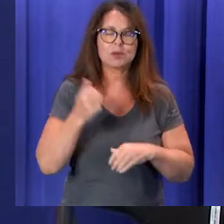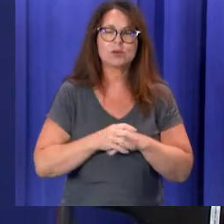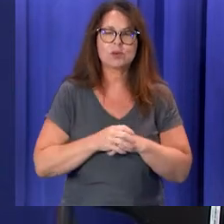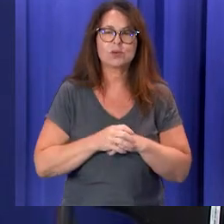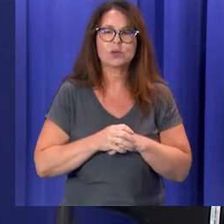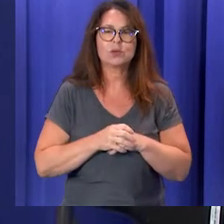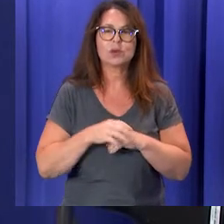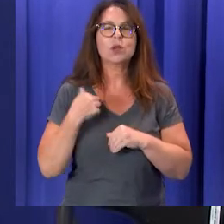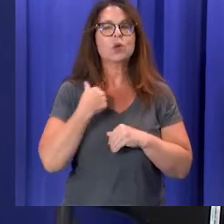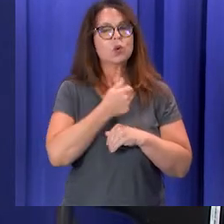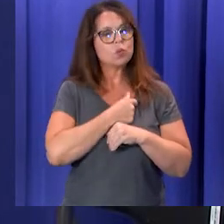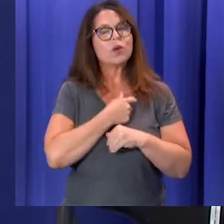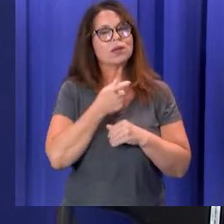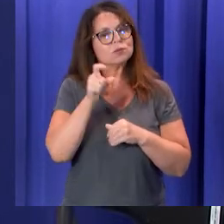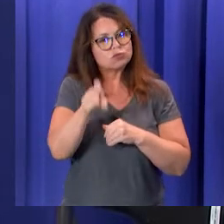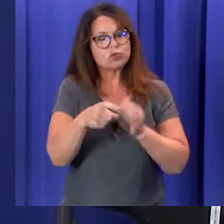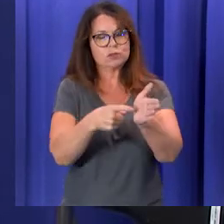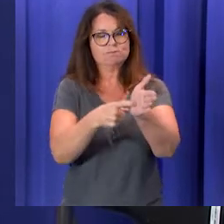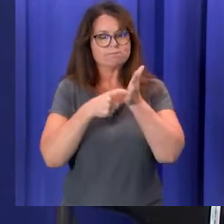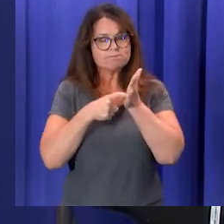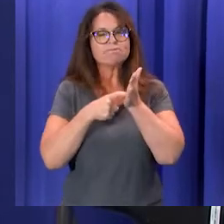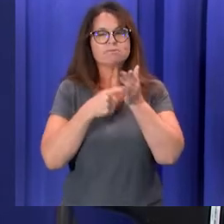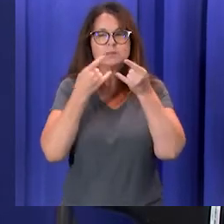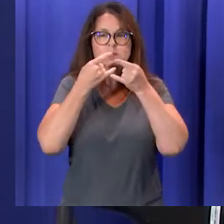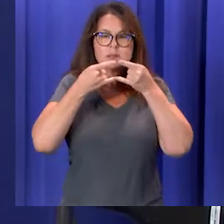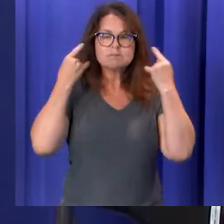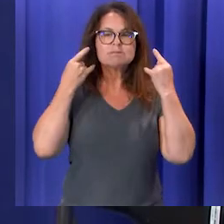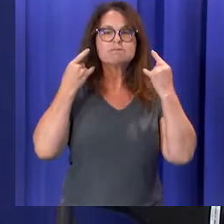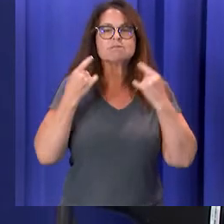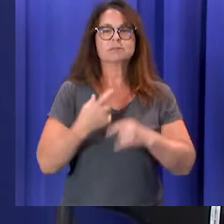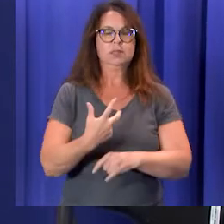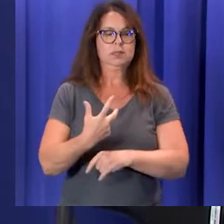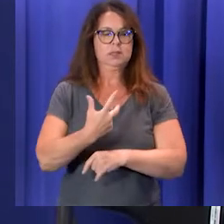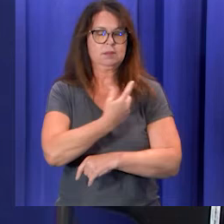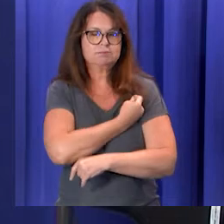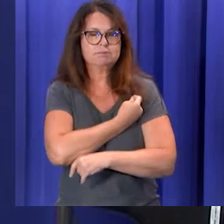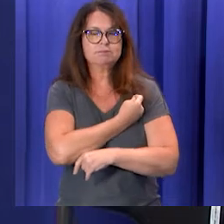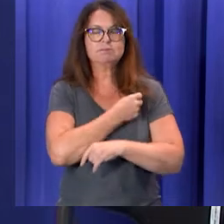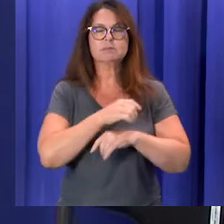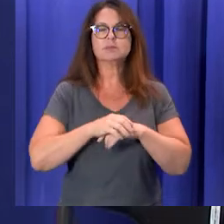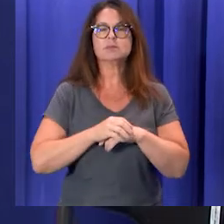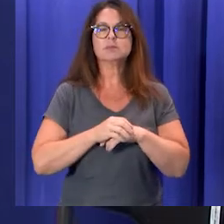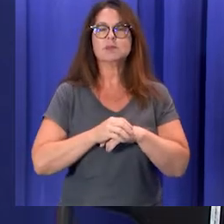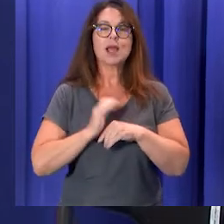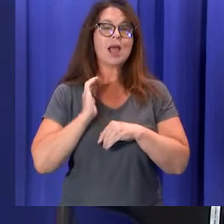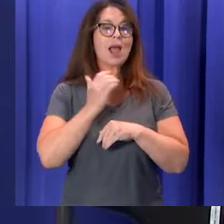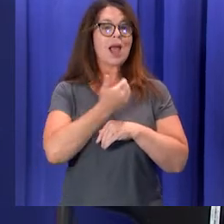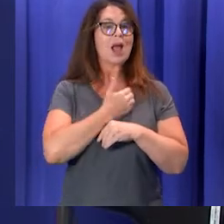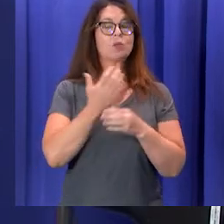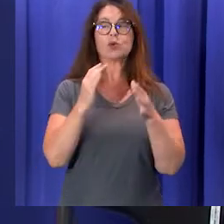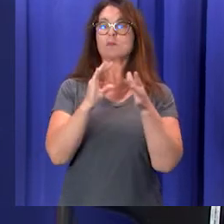and crowd requirements at the State Fair. The implicit message that Minnesotans with disabilities